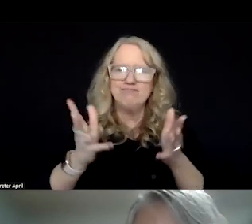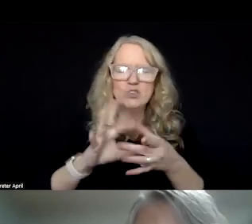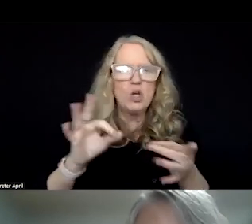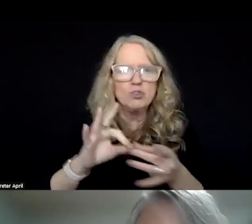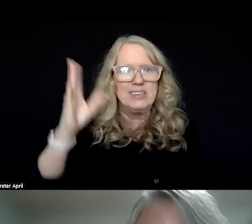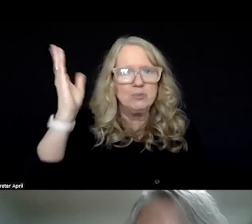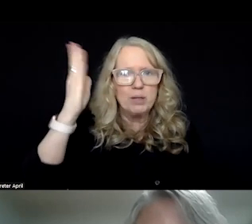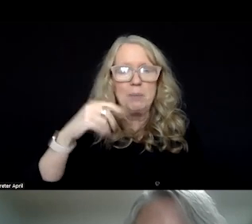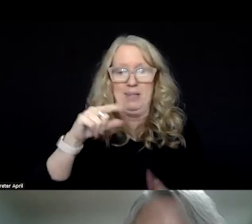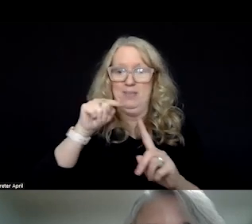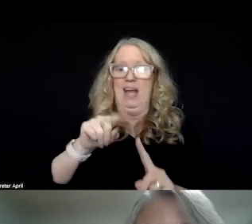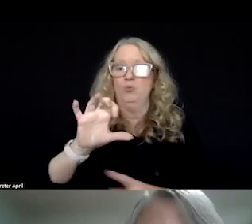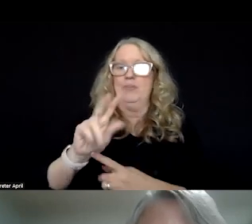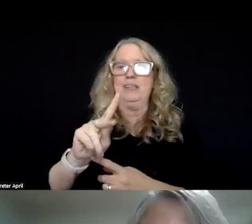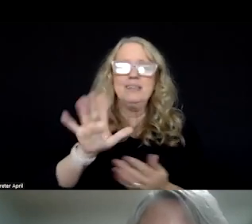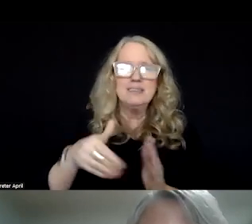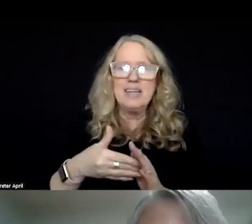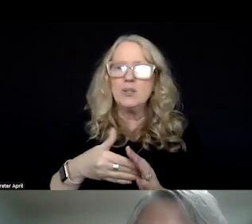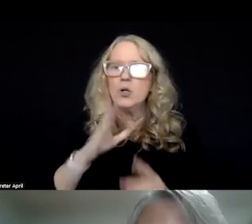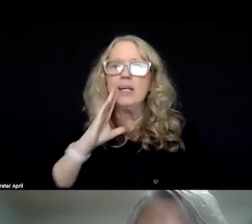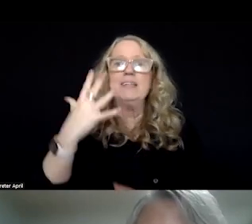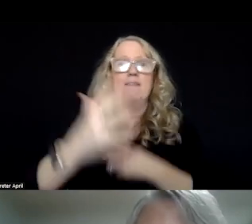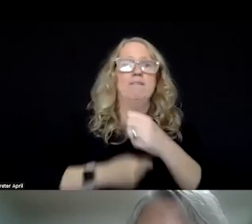WHAT THE LINK CENTER IS DOING. IT IS A FIVE-YEAR AGREEMENT WITH